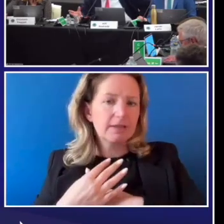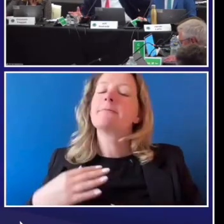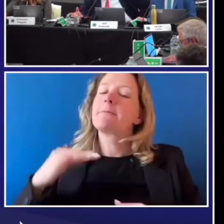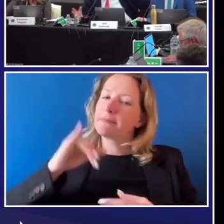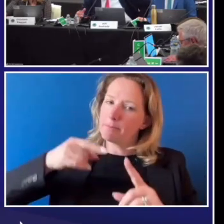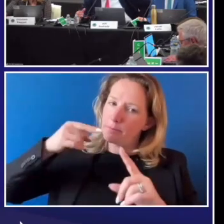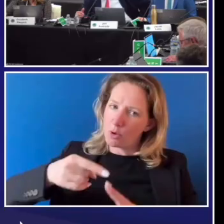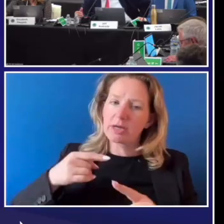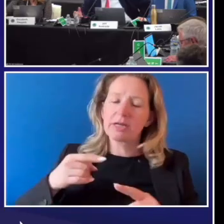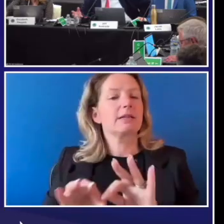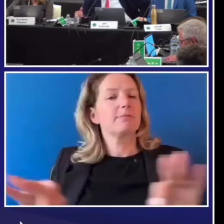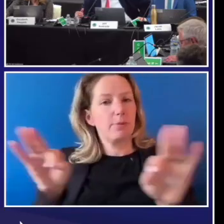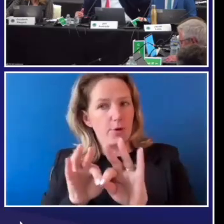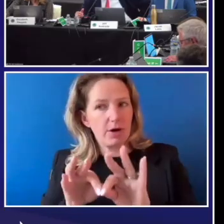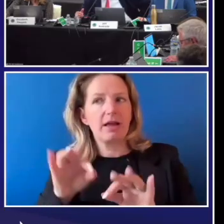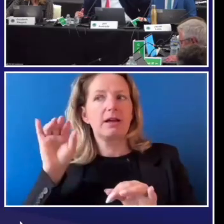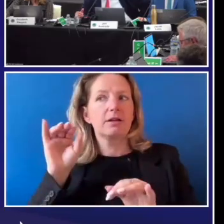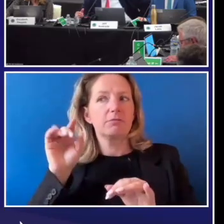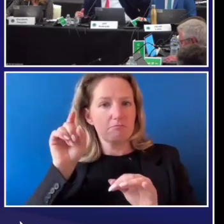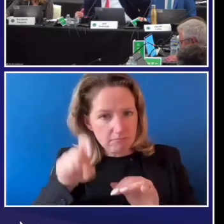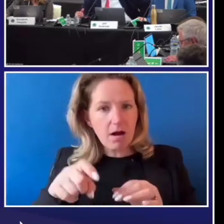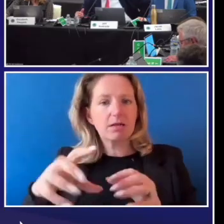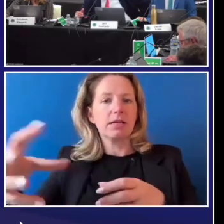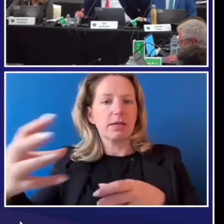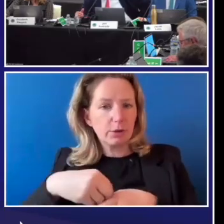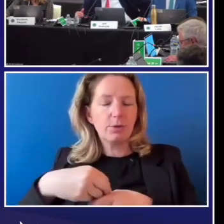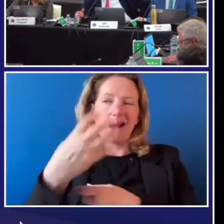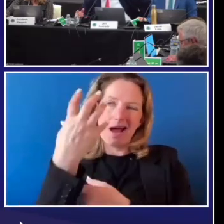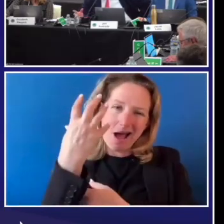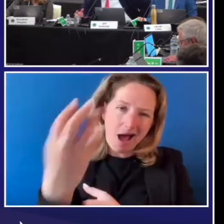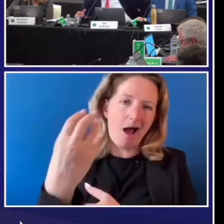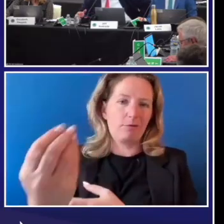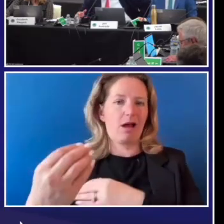outside who are not subject to the, um, to the requirements.